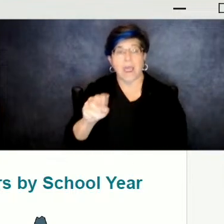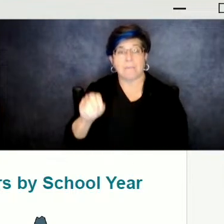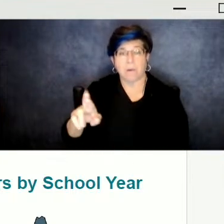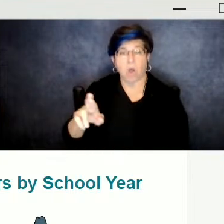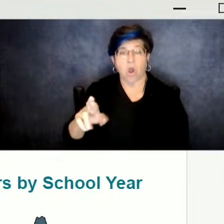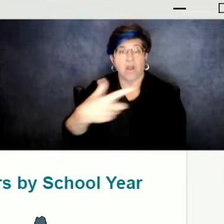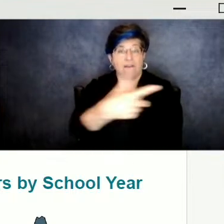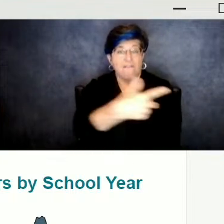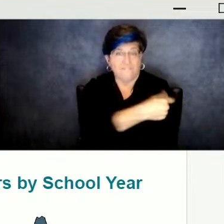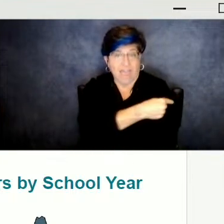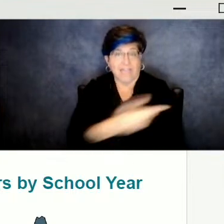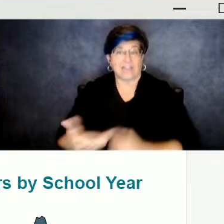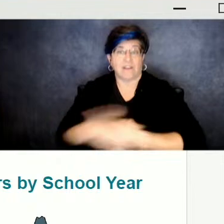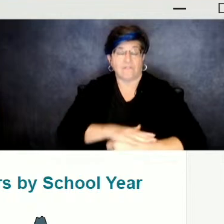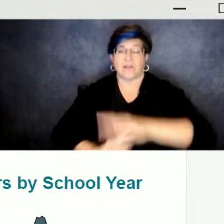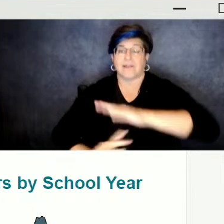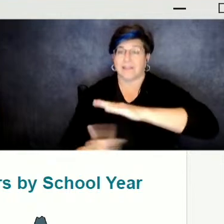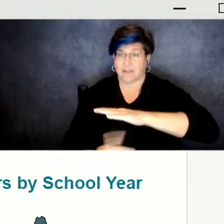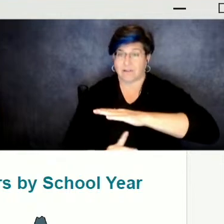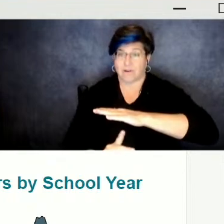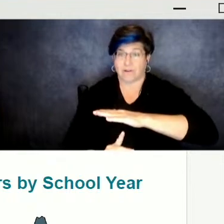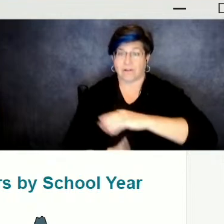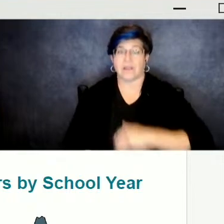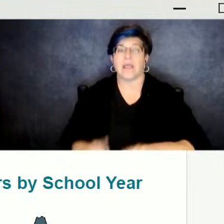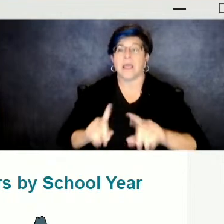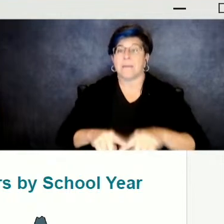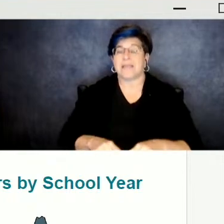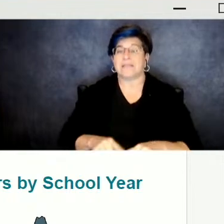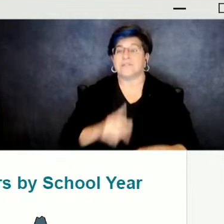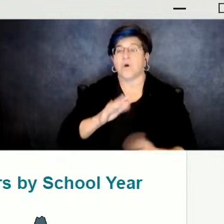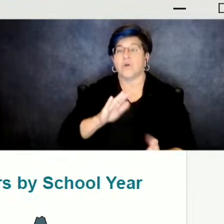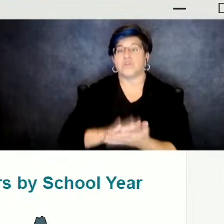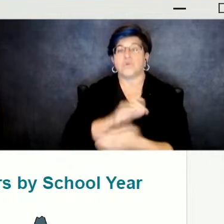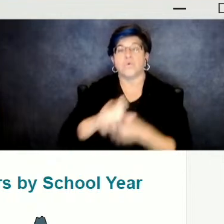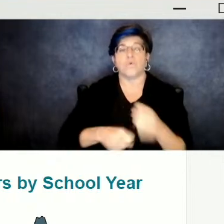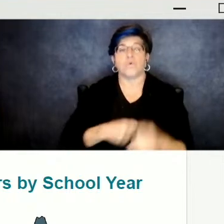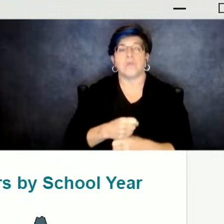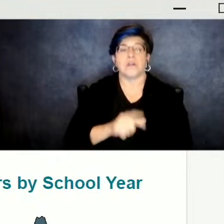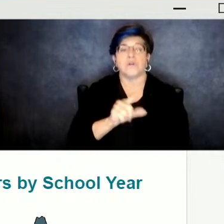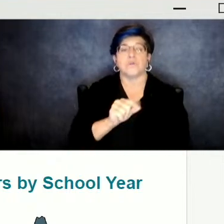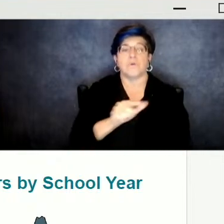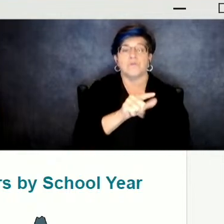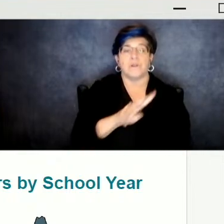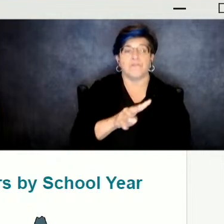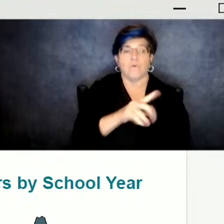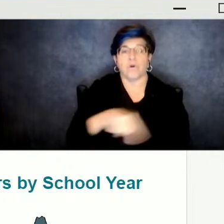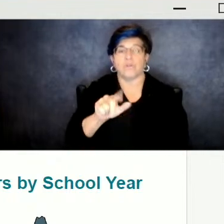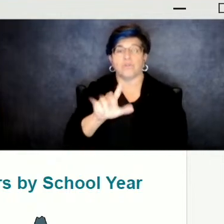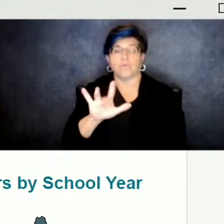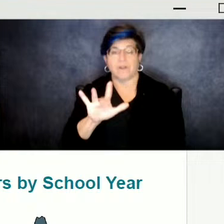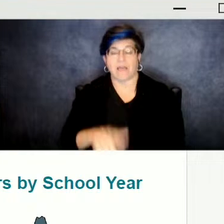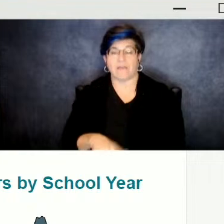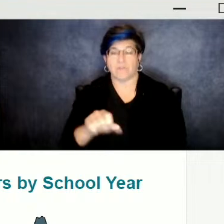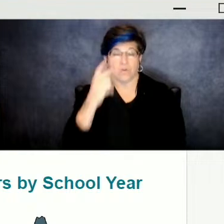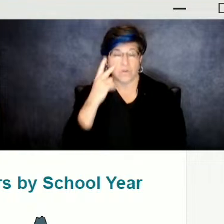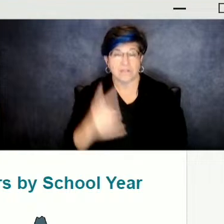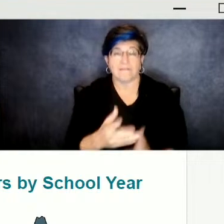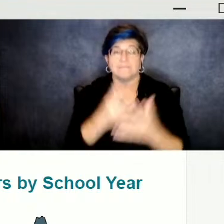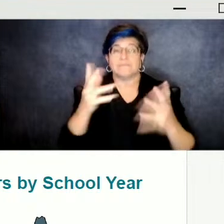THIS MAP ON THE THAT'S HERE SHOWS YOU THE MMR, OUR VACCINE